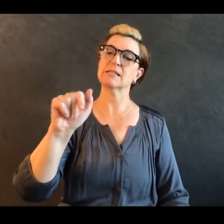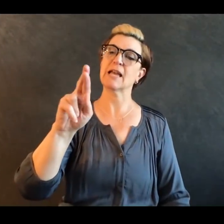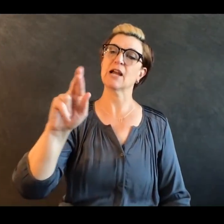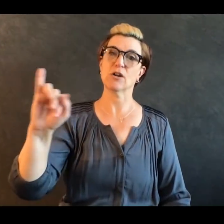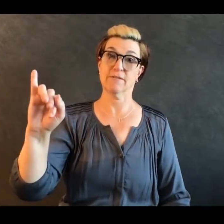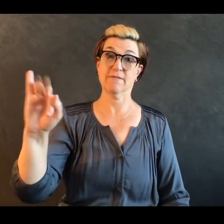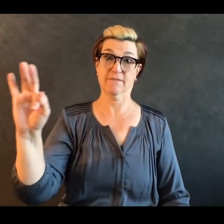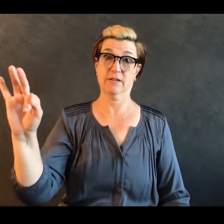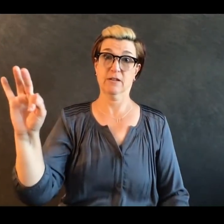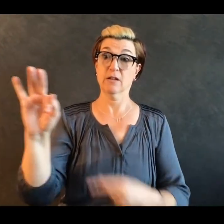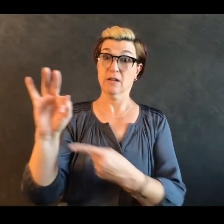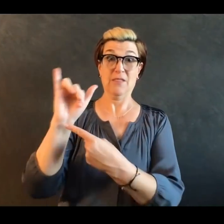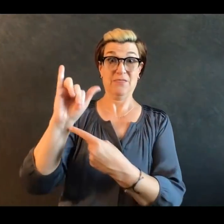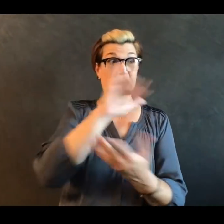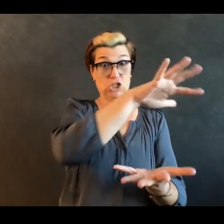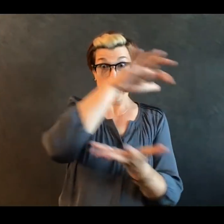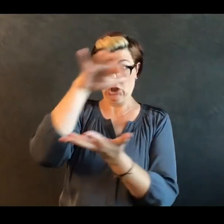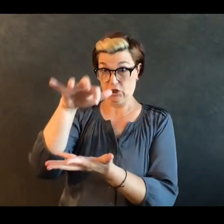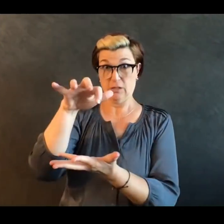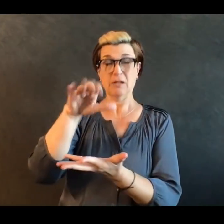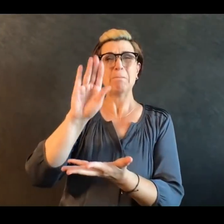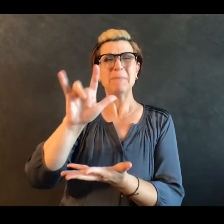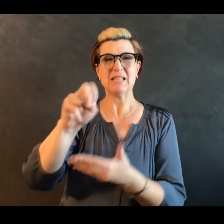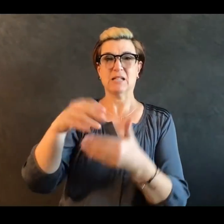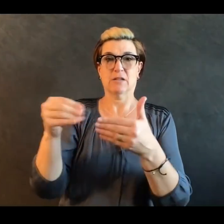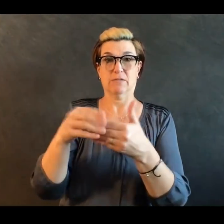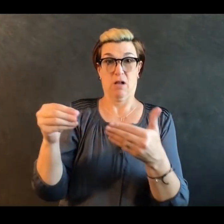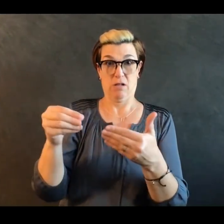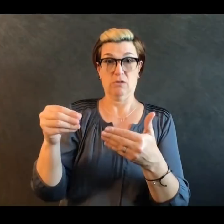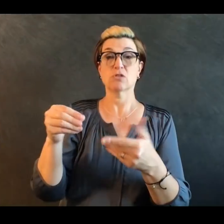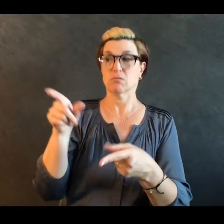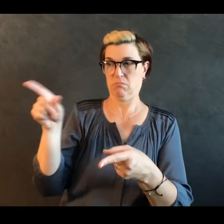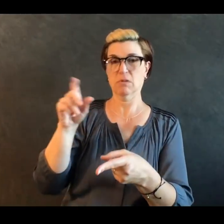we have many billions of dollars being held by sunny and I've told him to